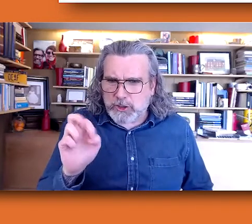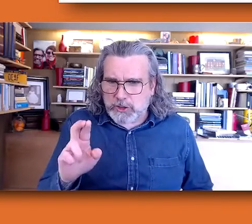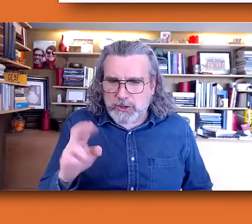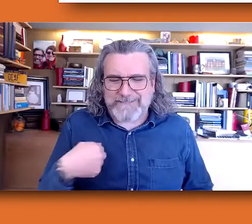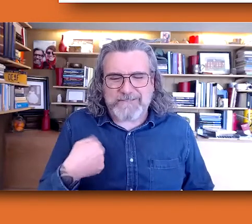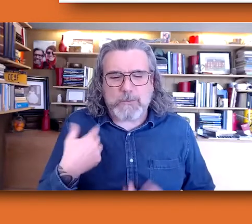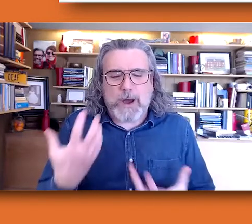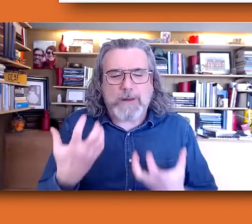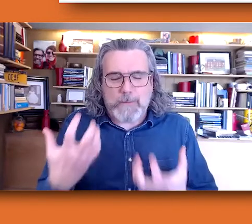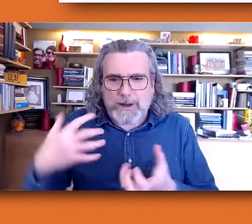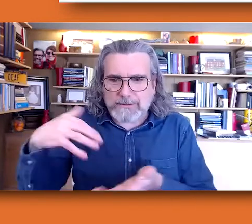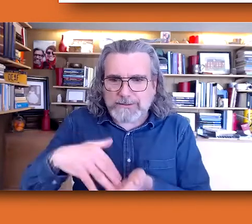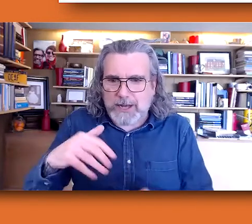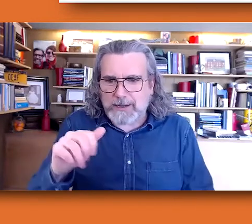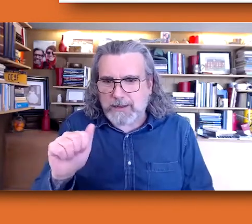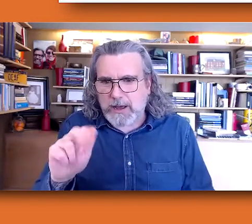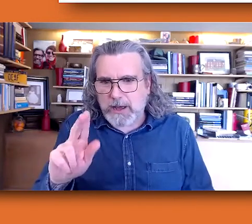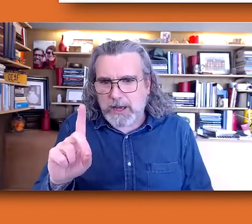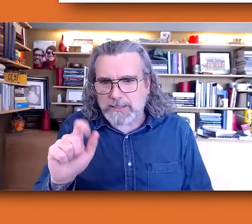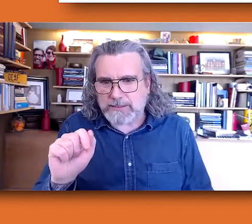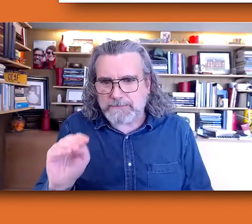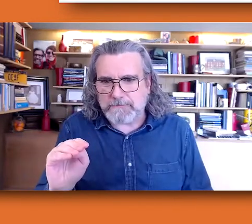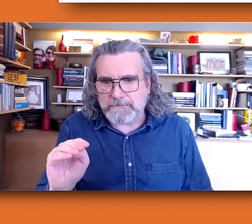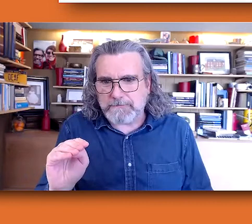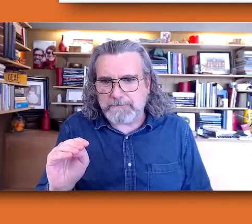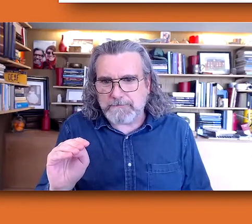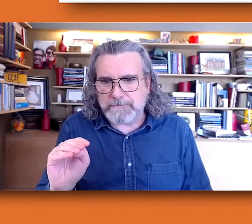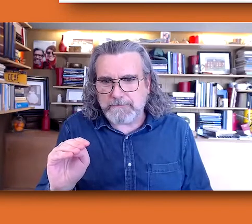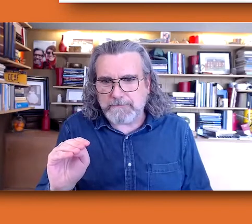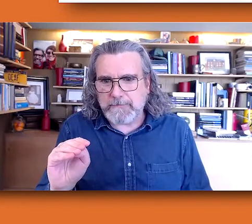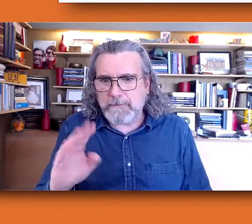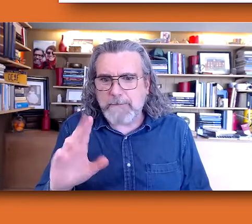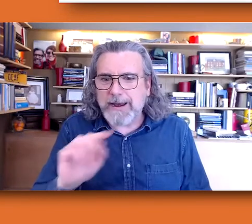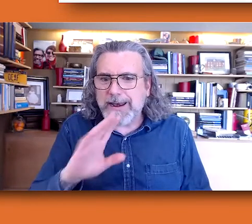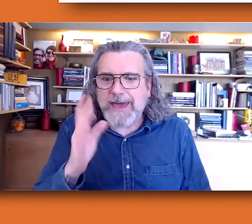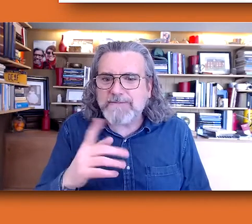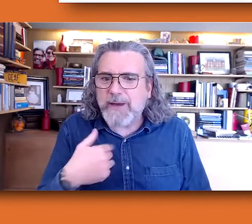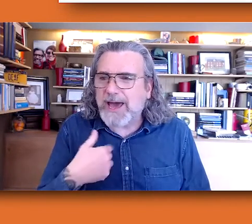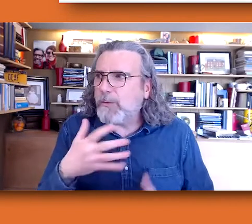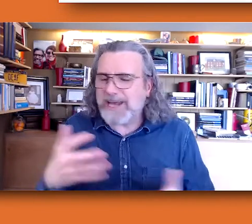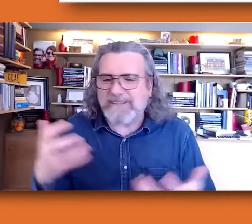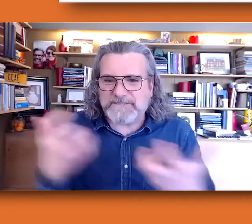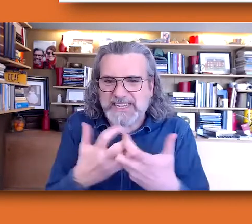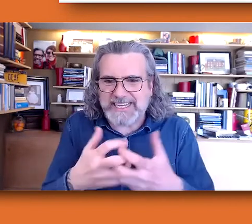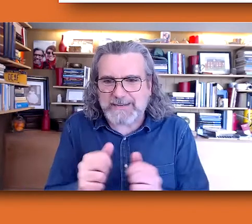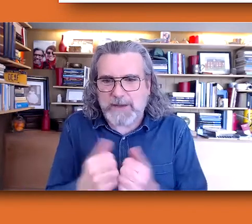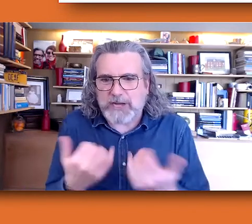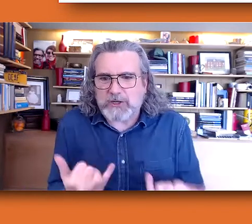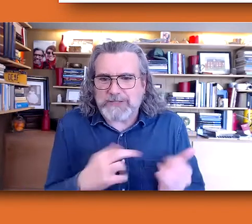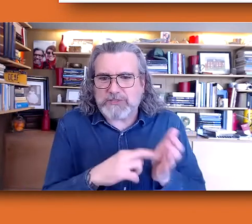One of the topics on my back burner that I've always wanted to study is audism, but I never had a way to fit it in